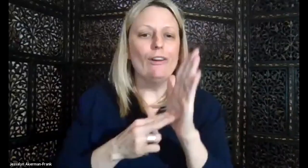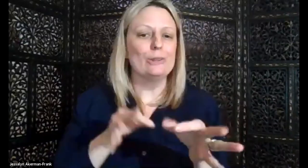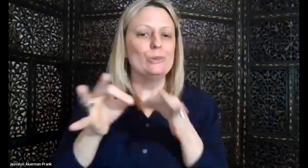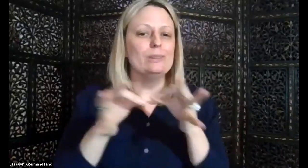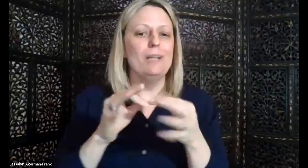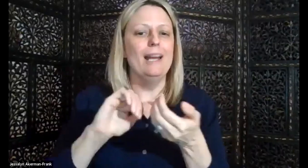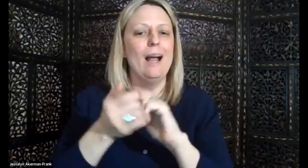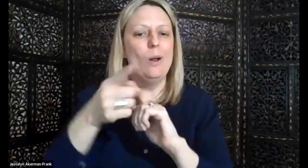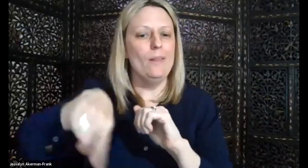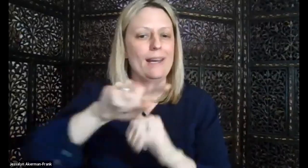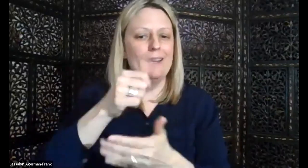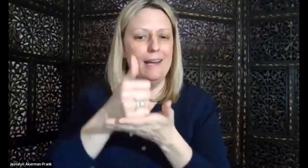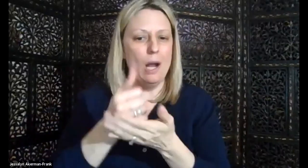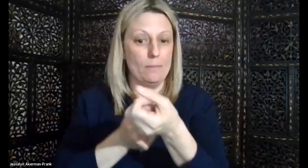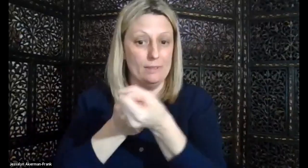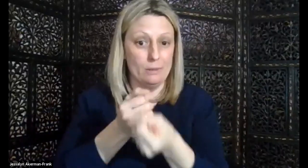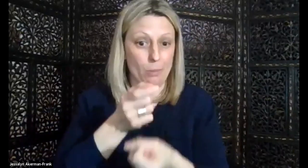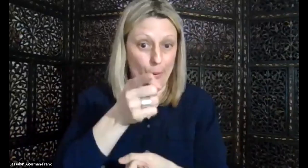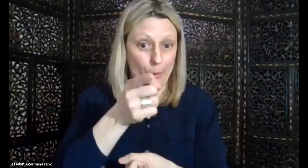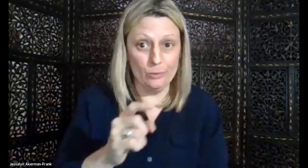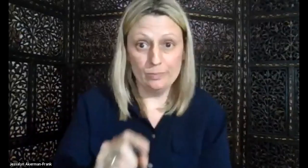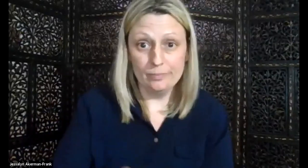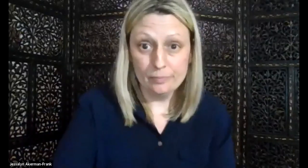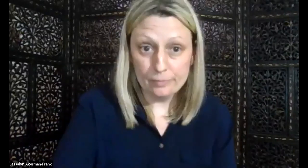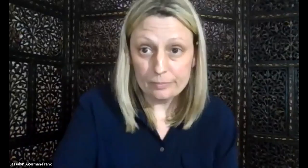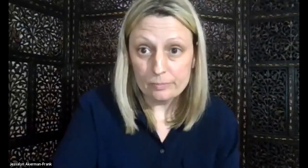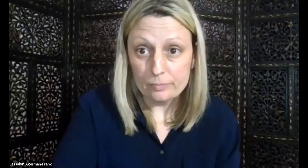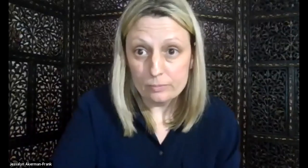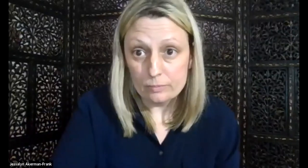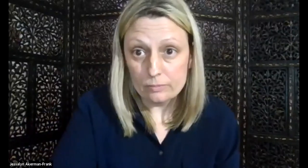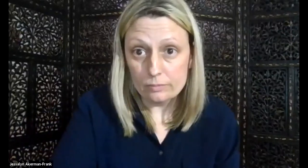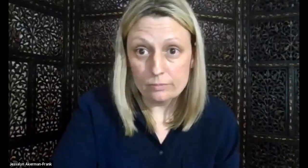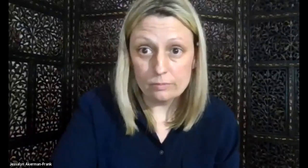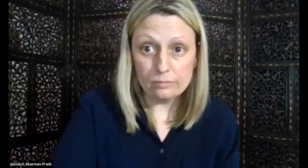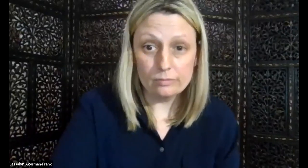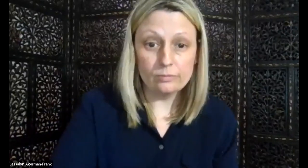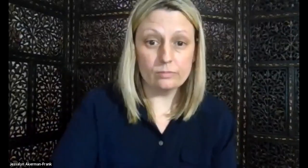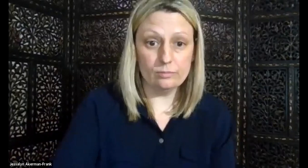we encourage people who have already received the notice to go ahead and fill it out. So if you have, if you need assistance